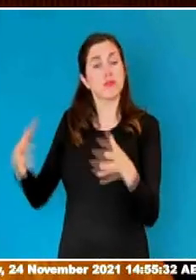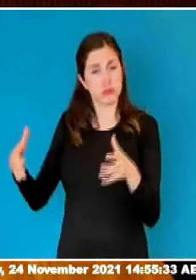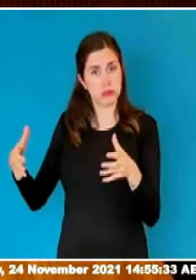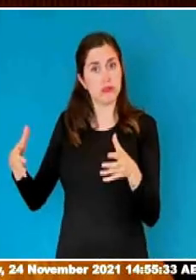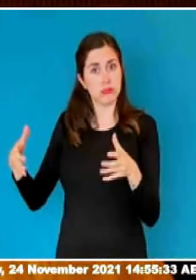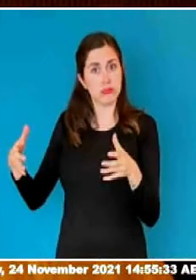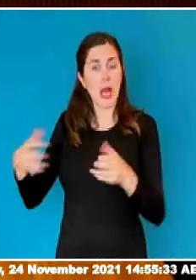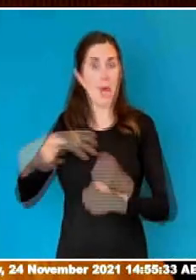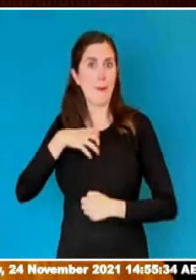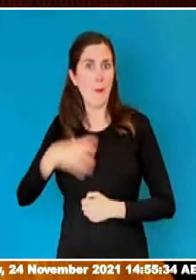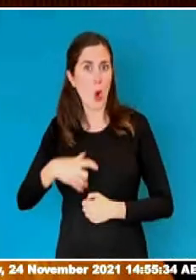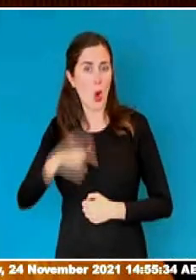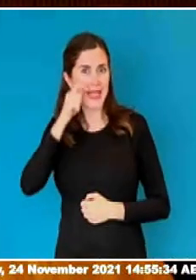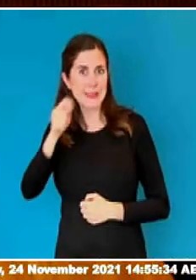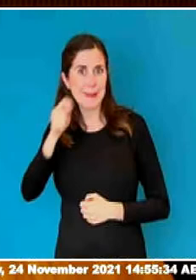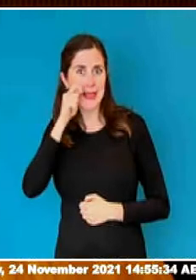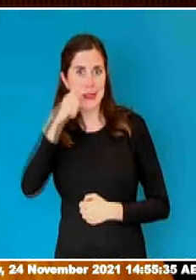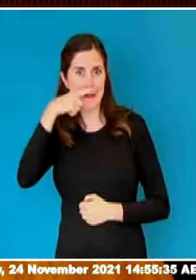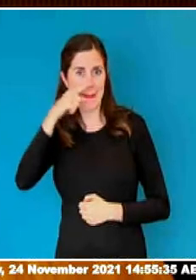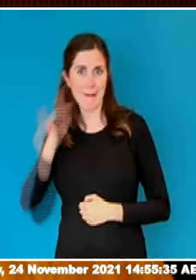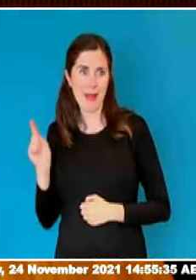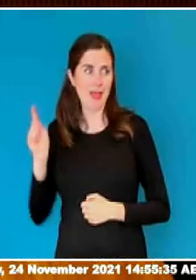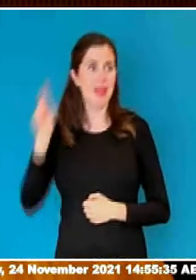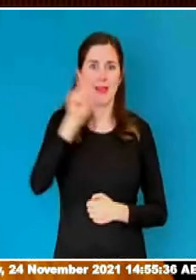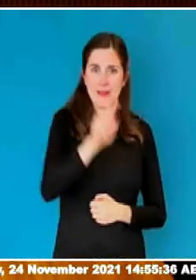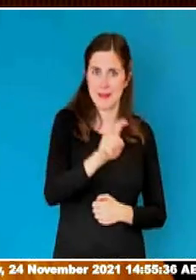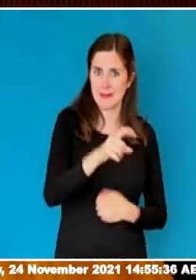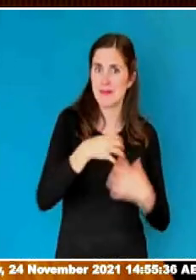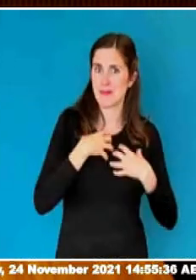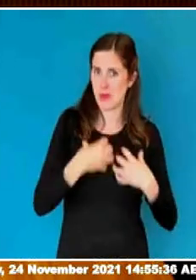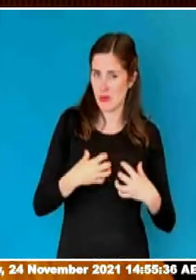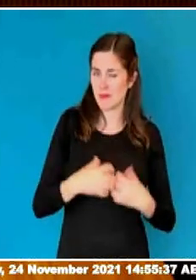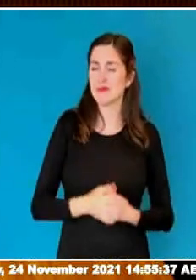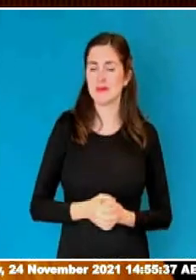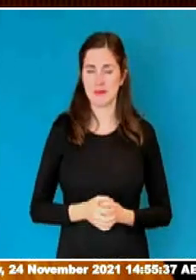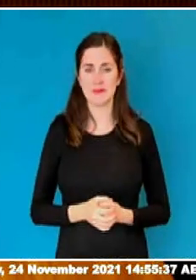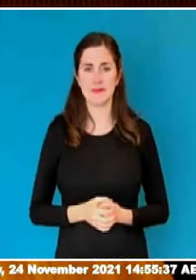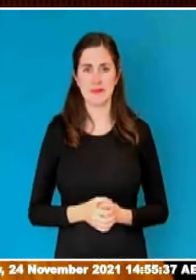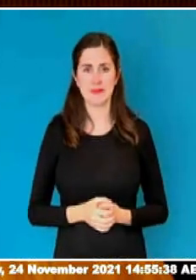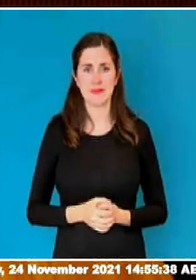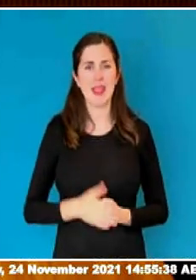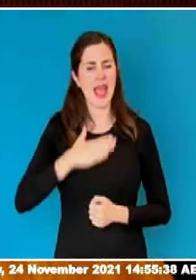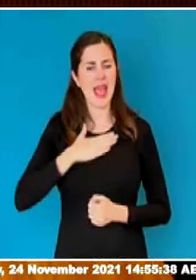size of the Inspectorate itself, but also our specialist programs team where we're